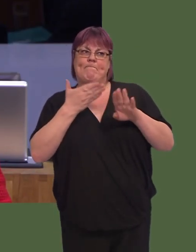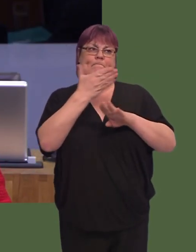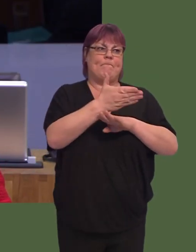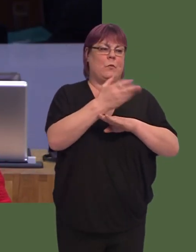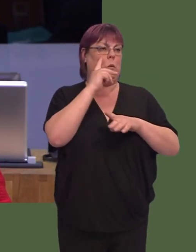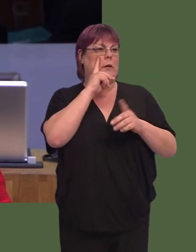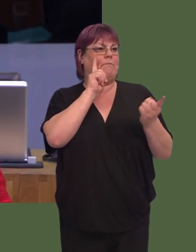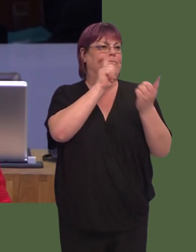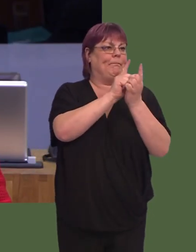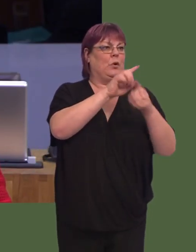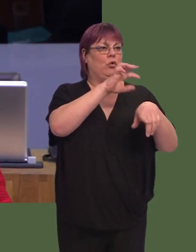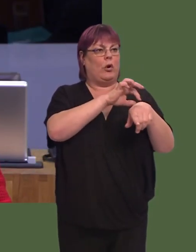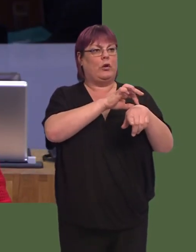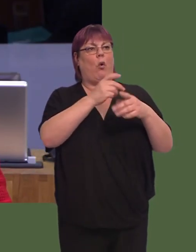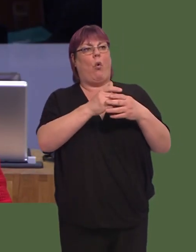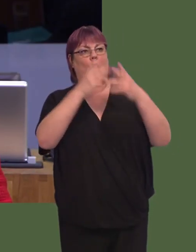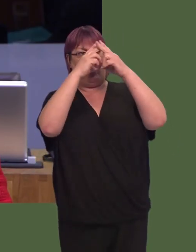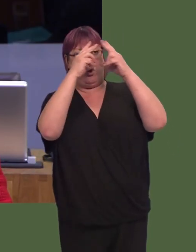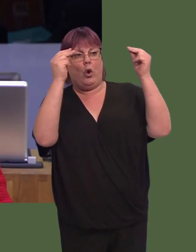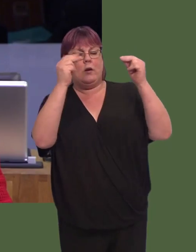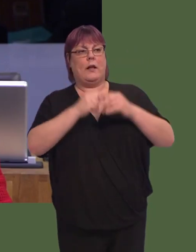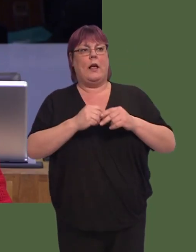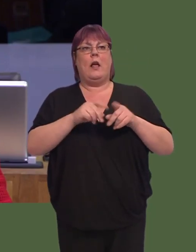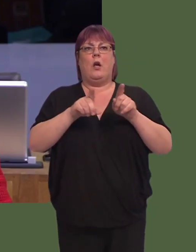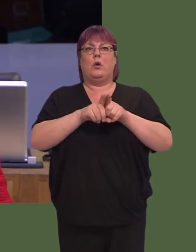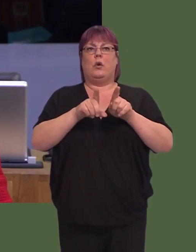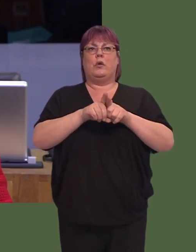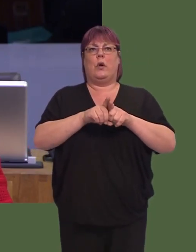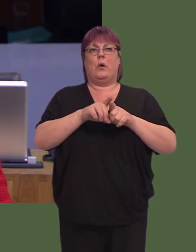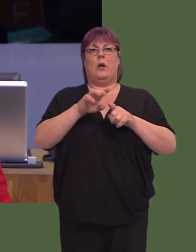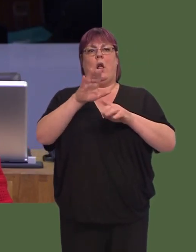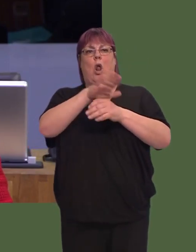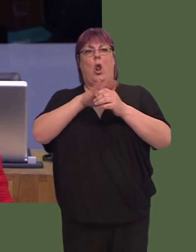The situation is being made much worse by short-sighted decisions by local government.